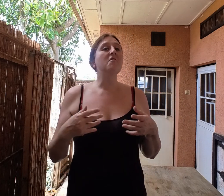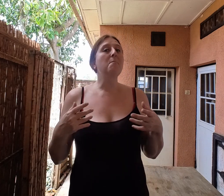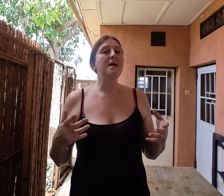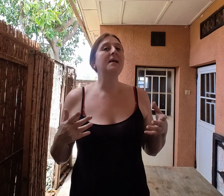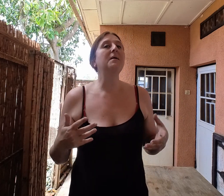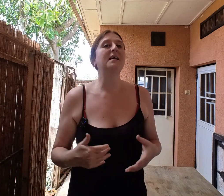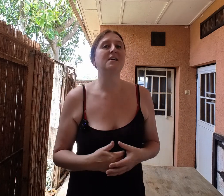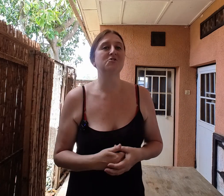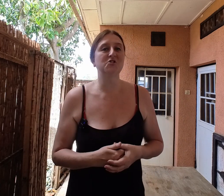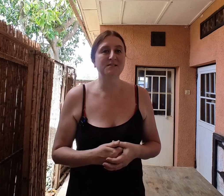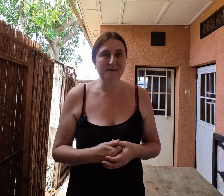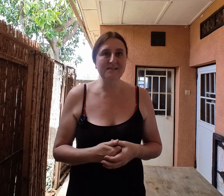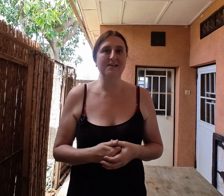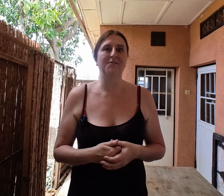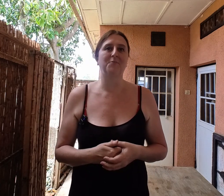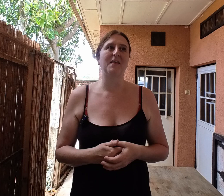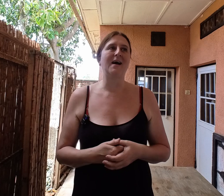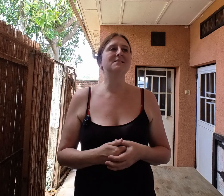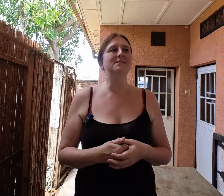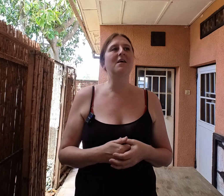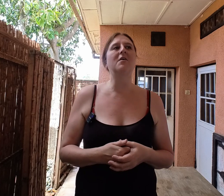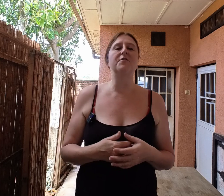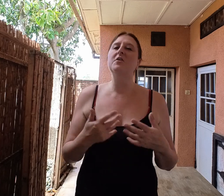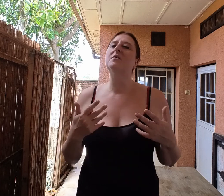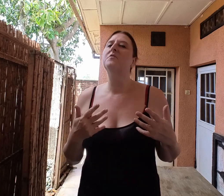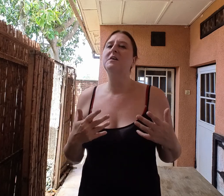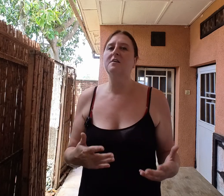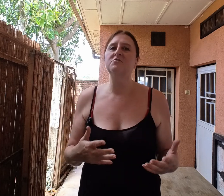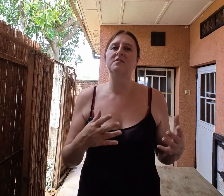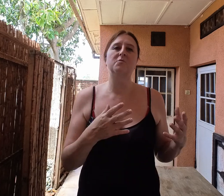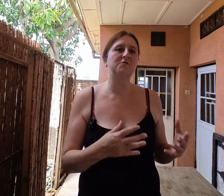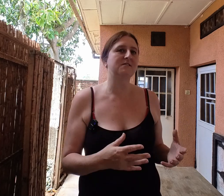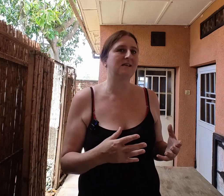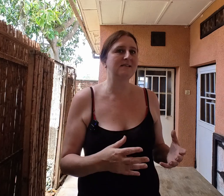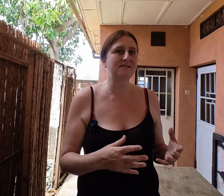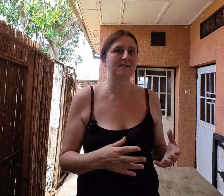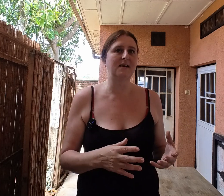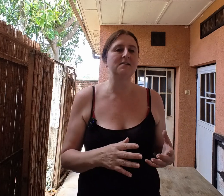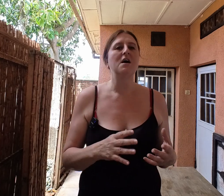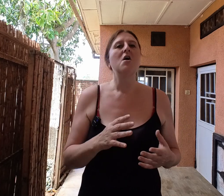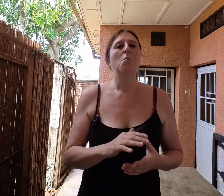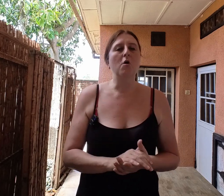There are many, many countries missing from that. If you come from a country that wasn't listed,